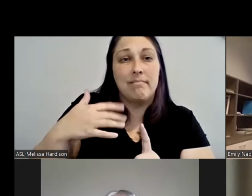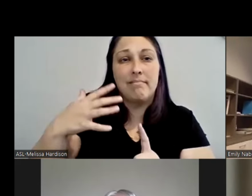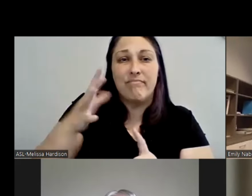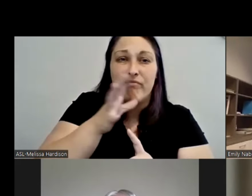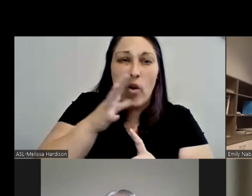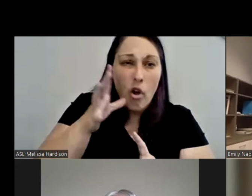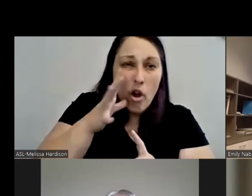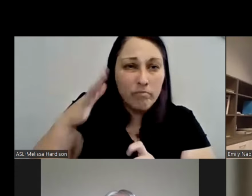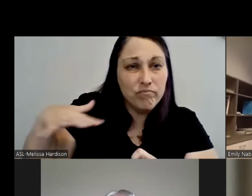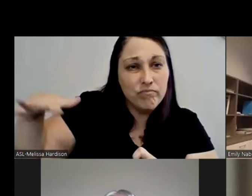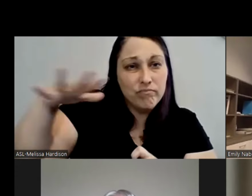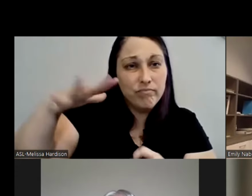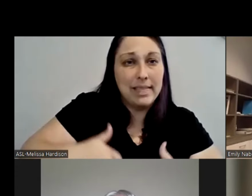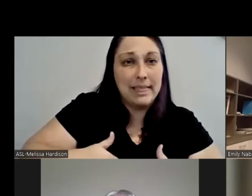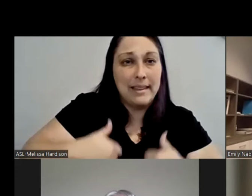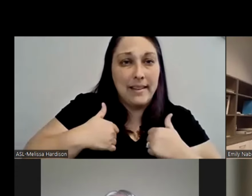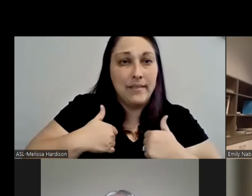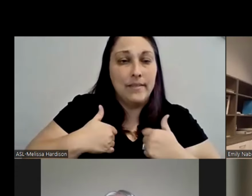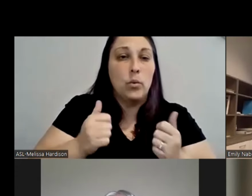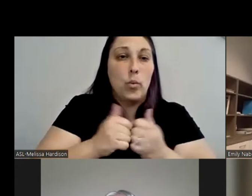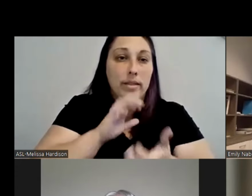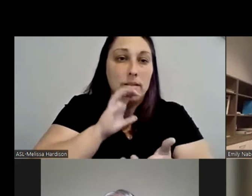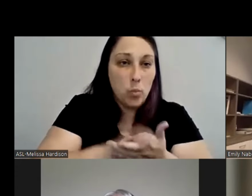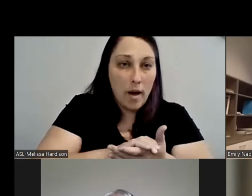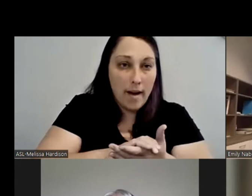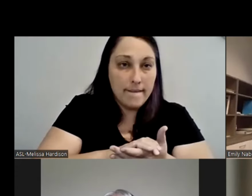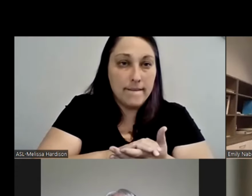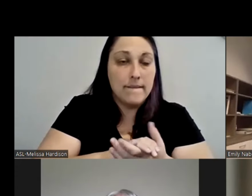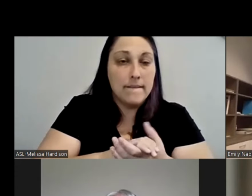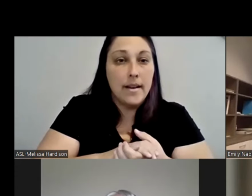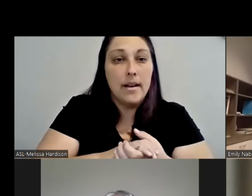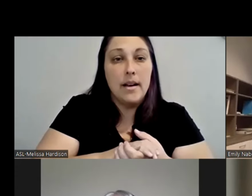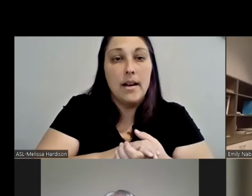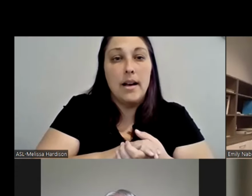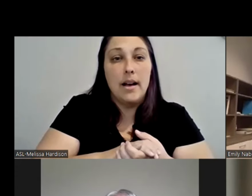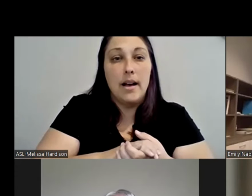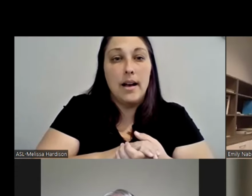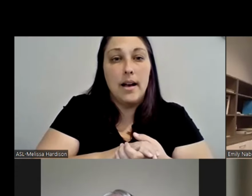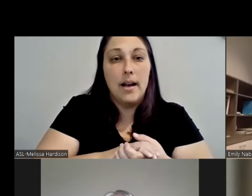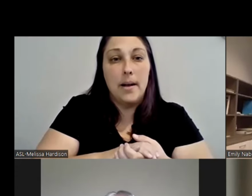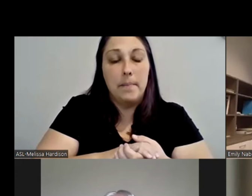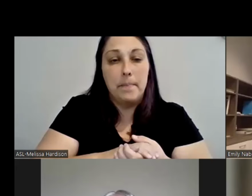I'm going to provide a brief overview and context on what is happening in the field and why it is so important.